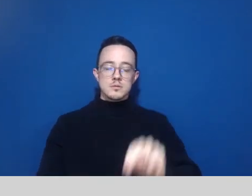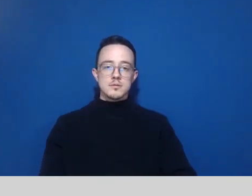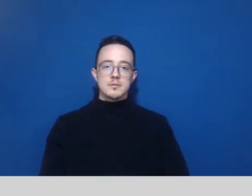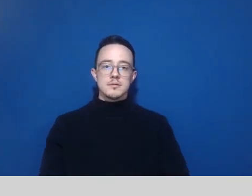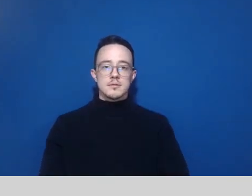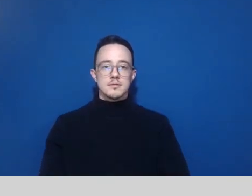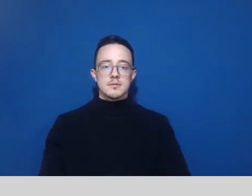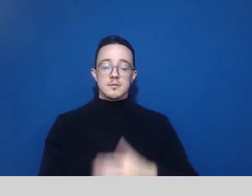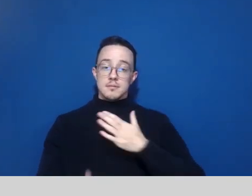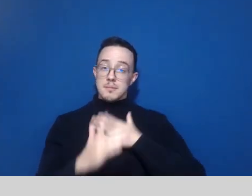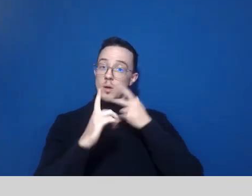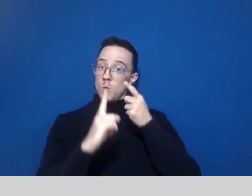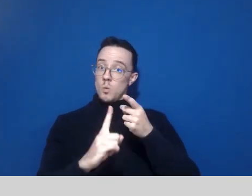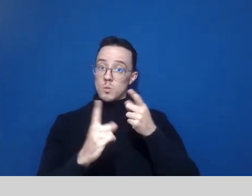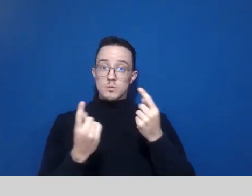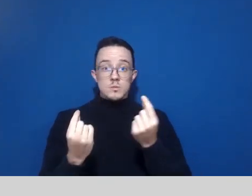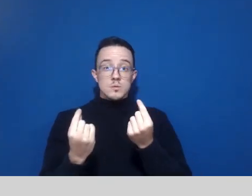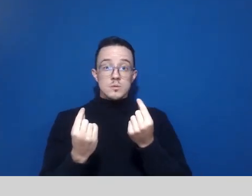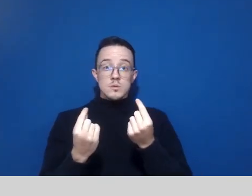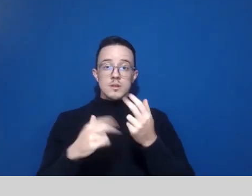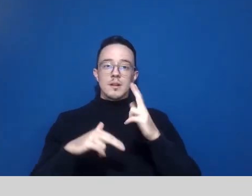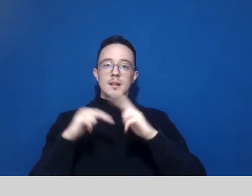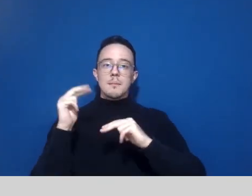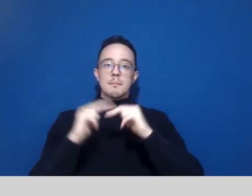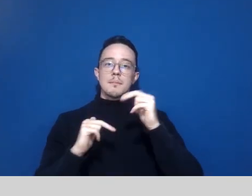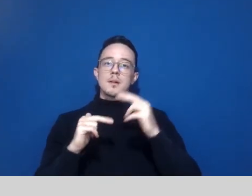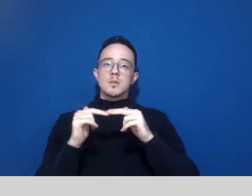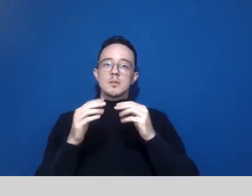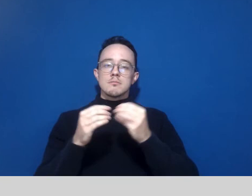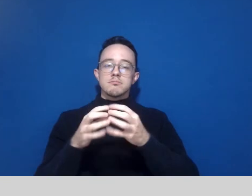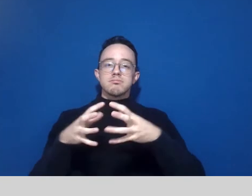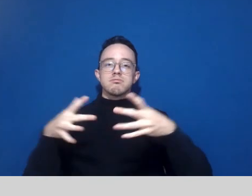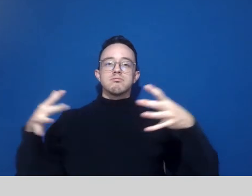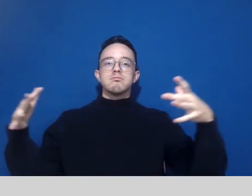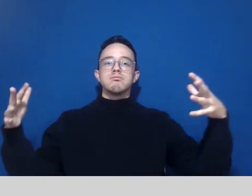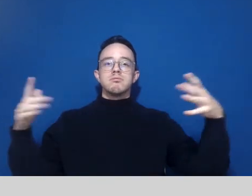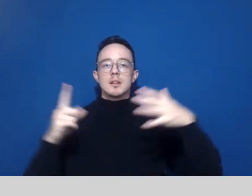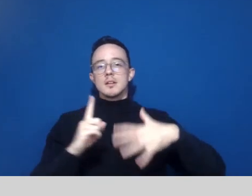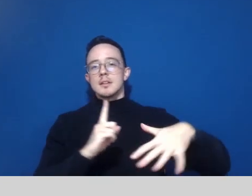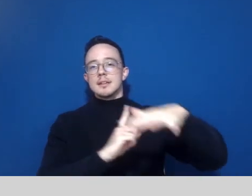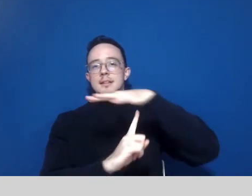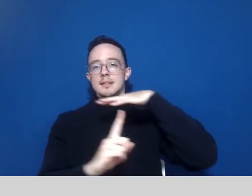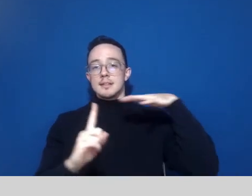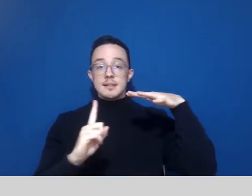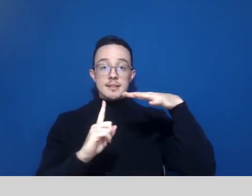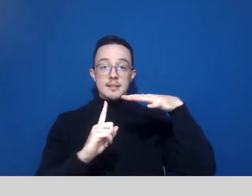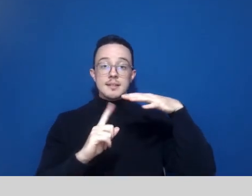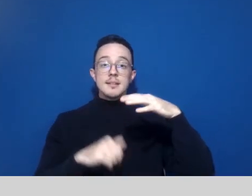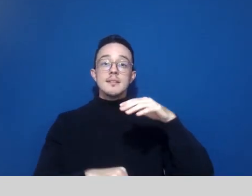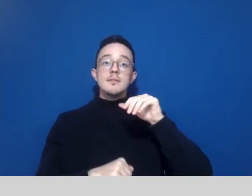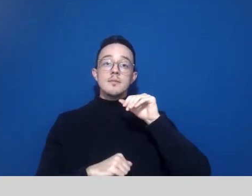And really, my goal with this project is I want to build a growing ecosystem of not just Datasette plugins,